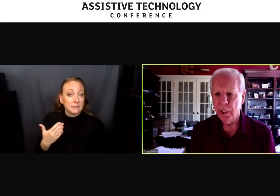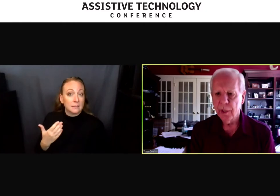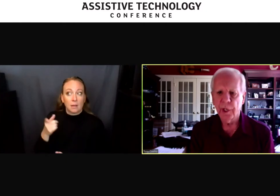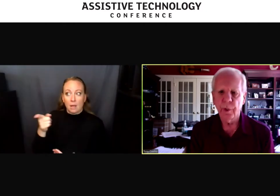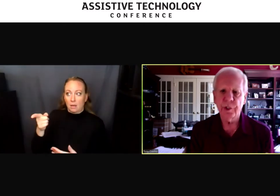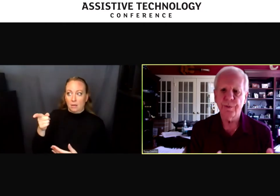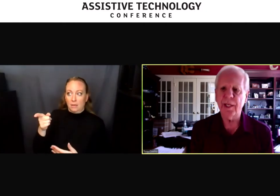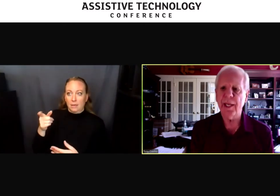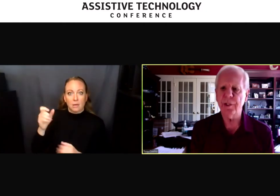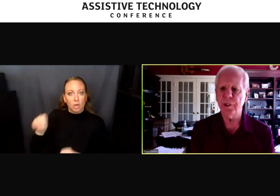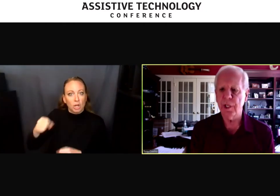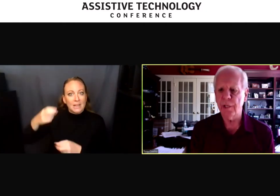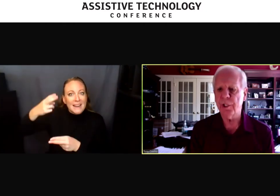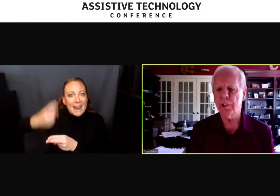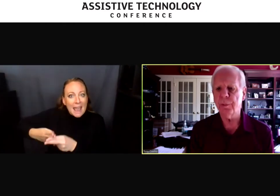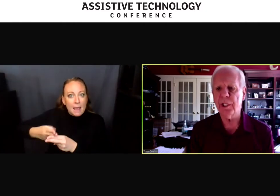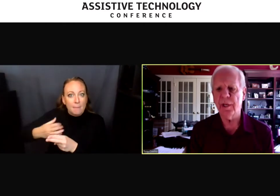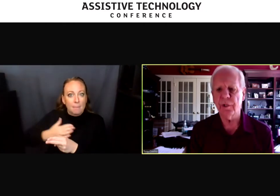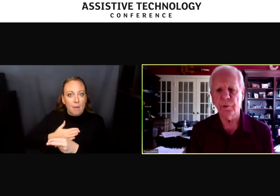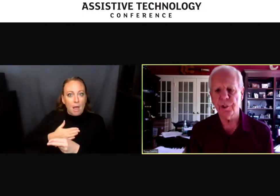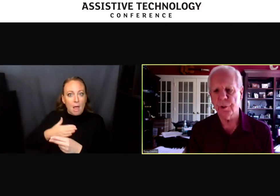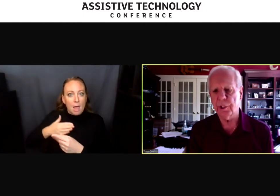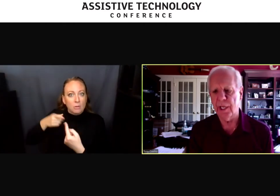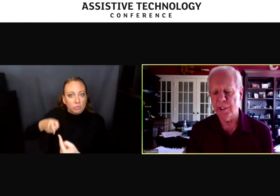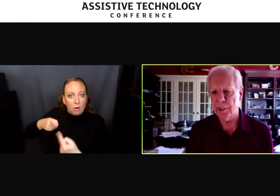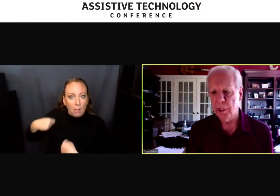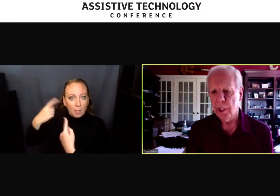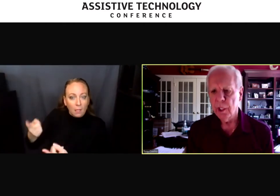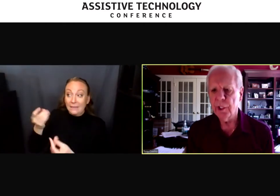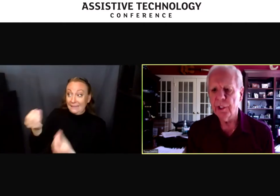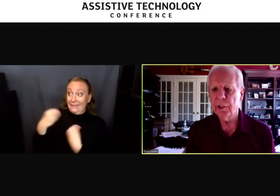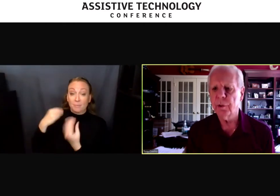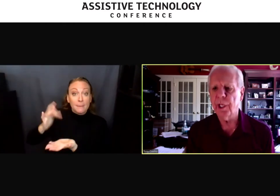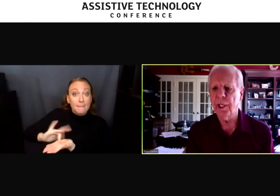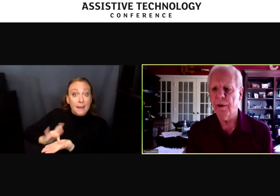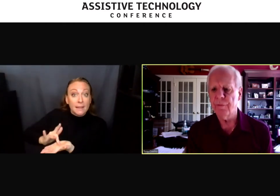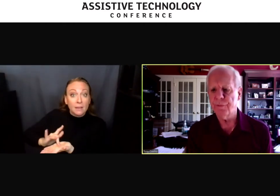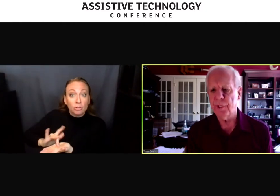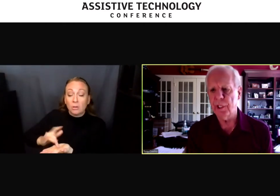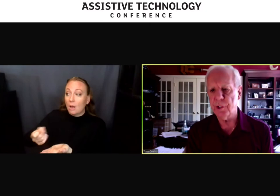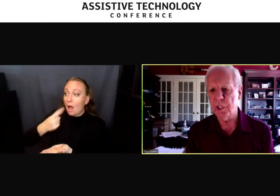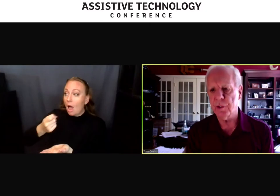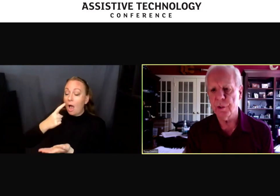there was medication I could be given which would lessen the degree of the seizures